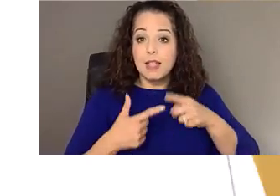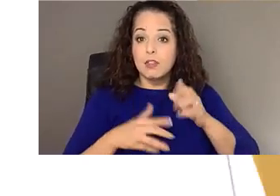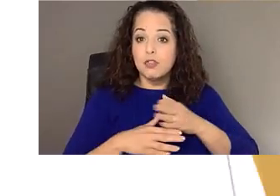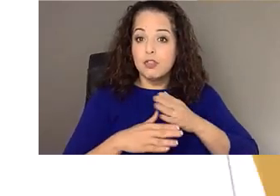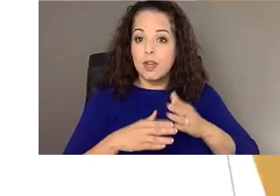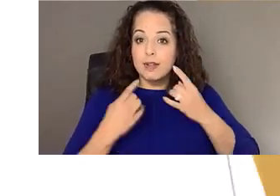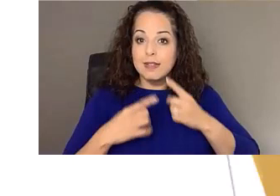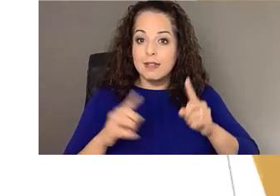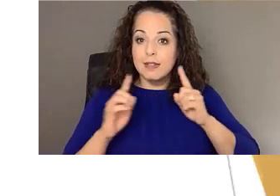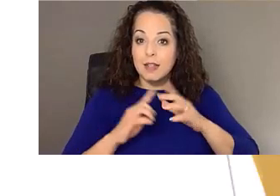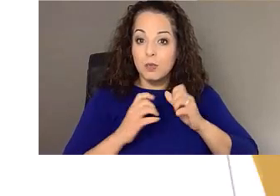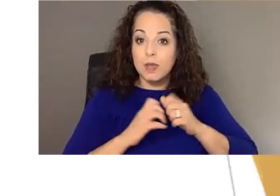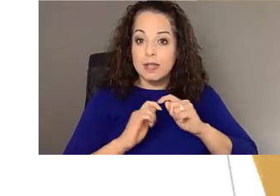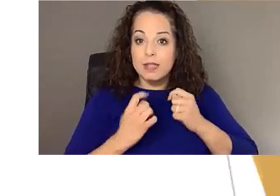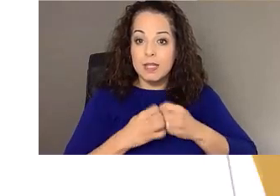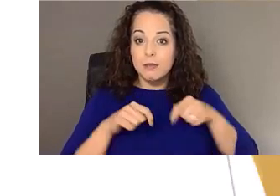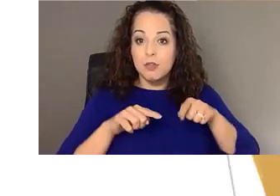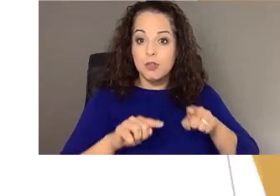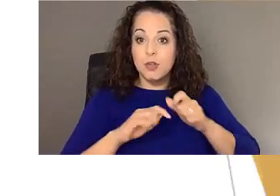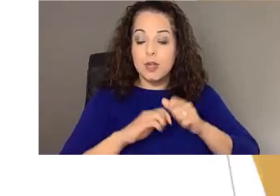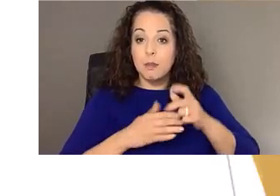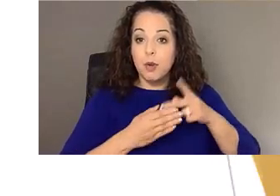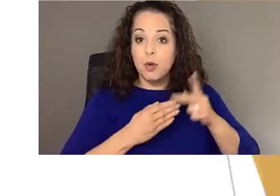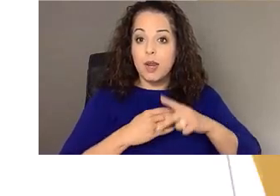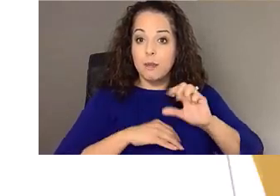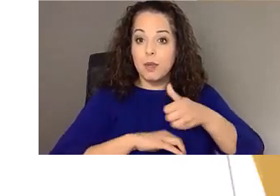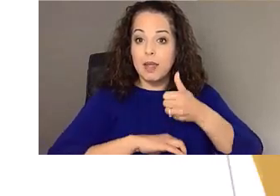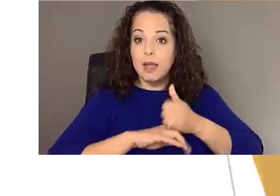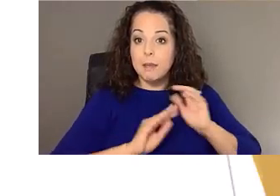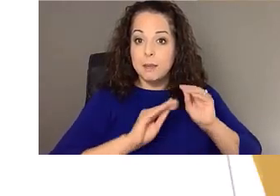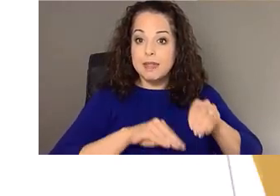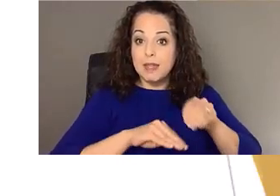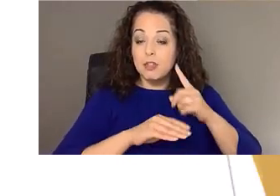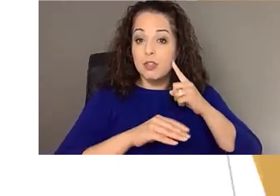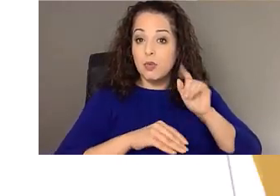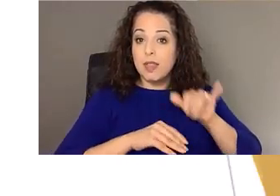implementation can help to reinforce the study purpose, as